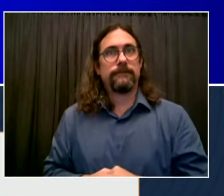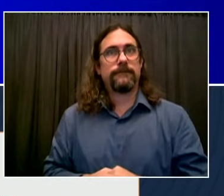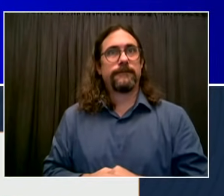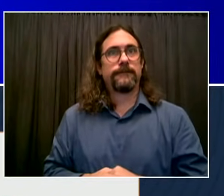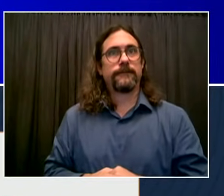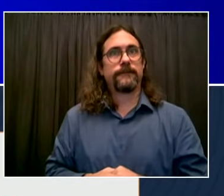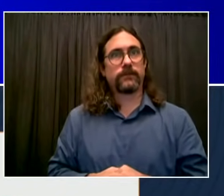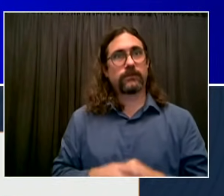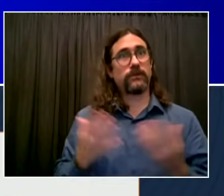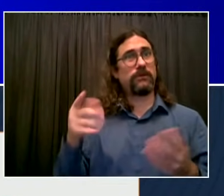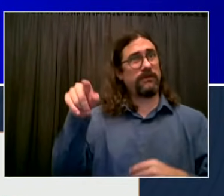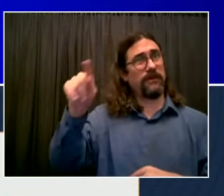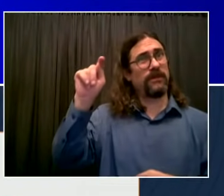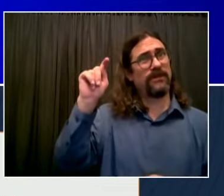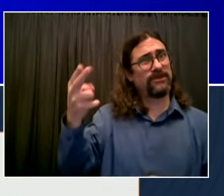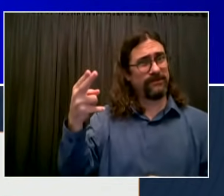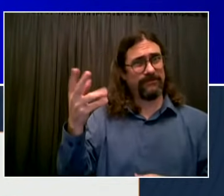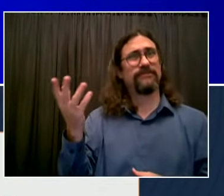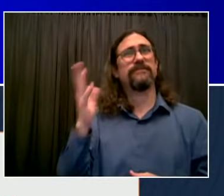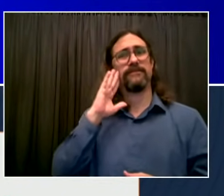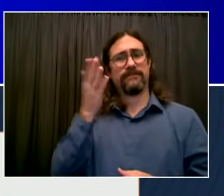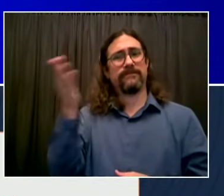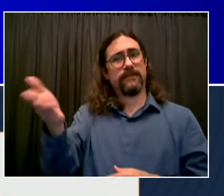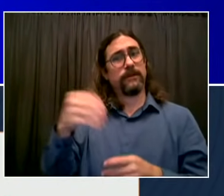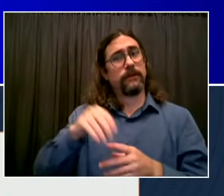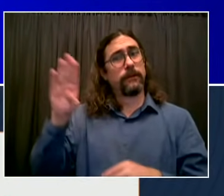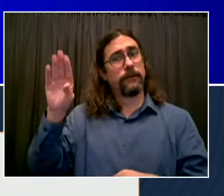TOMORROW, THURSDAY. ANYONE WHO IS NOT YET VACCINATED OR NEEDS THAT SECOND DOSE, COME